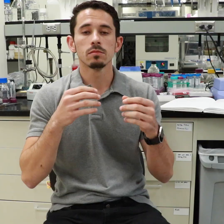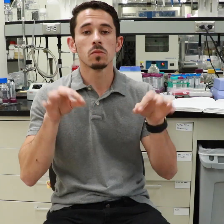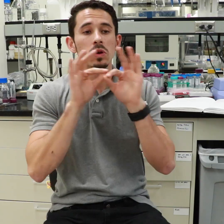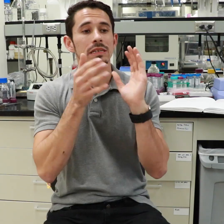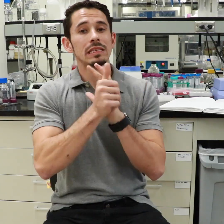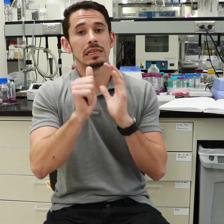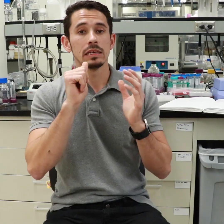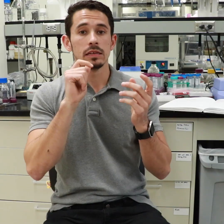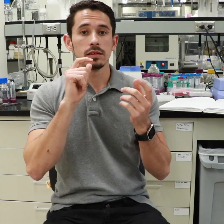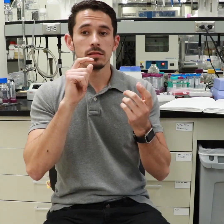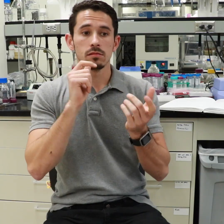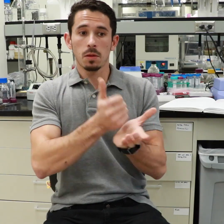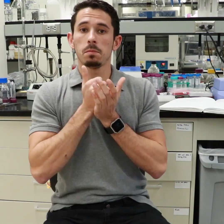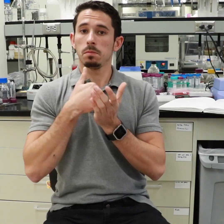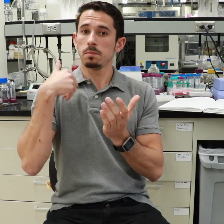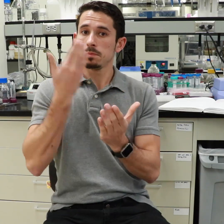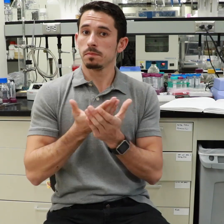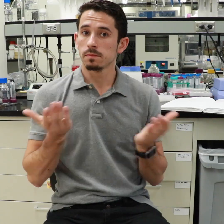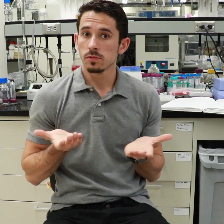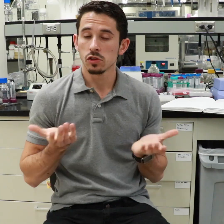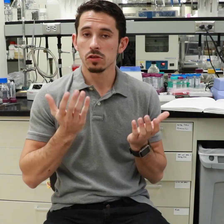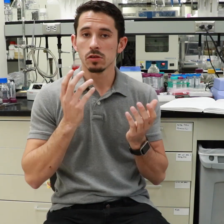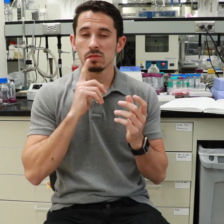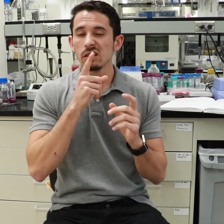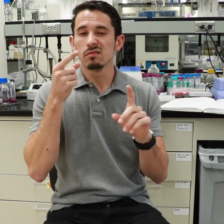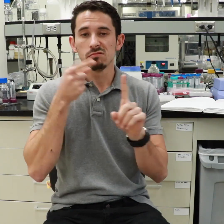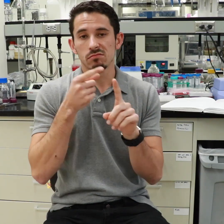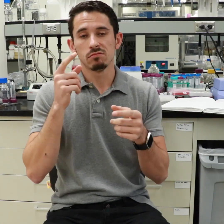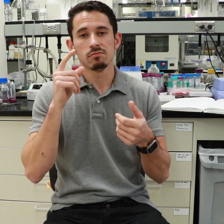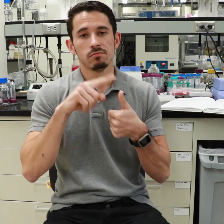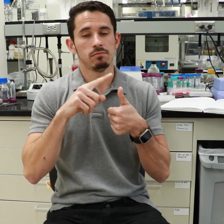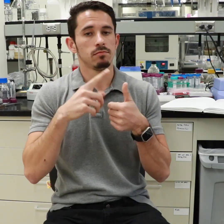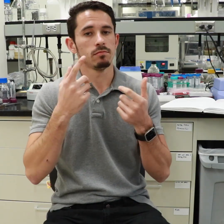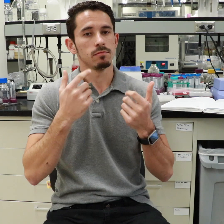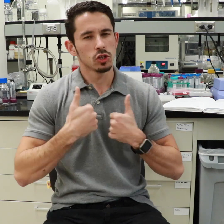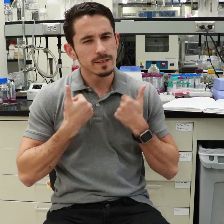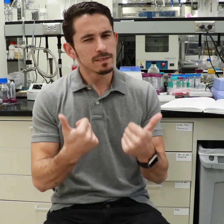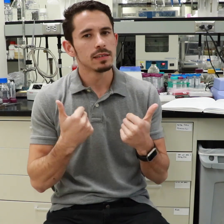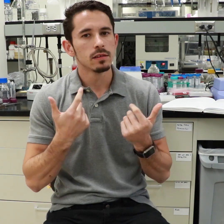I’d like to share a few important skills which helped me get to where I am today -- first is to be assertive.